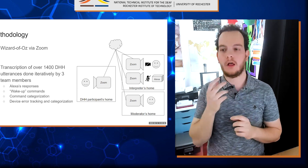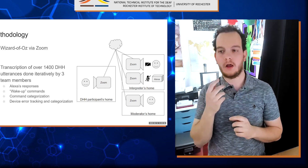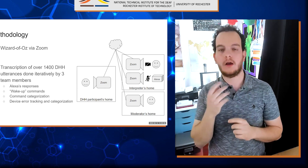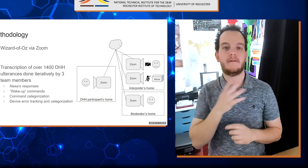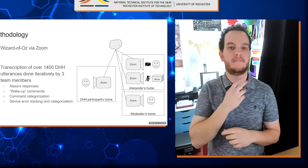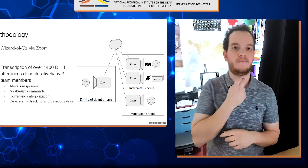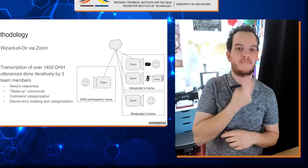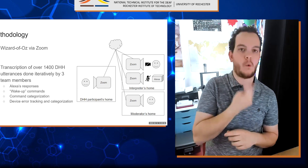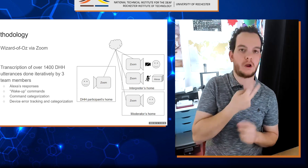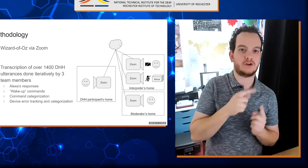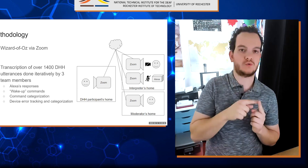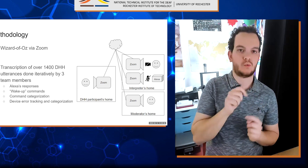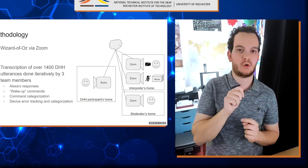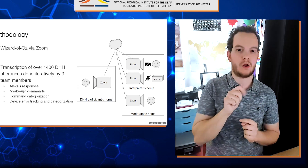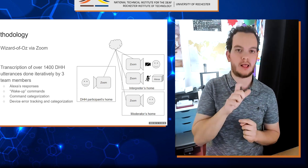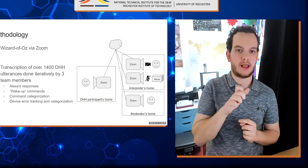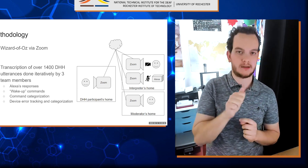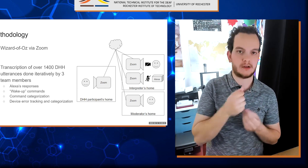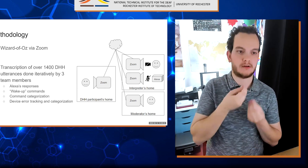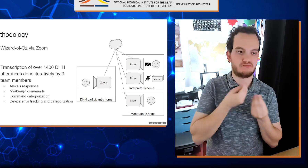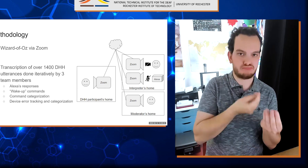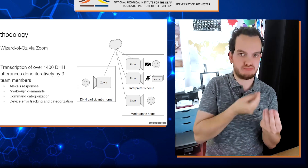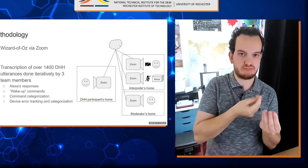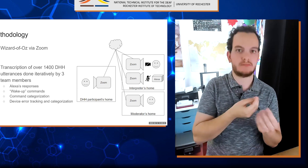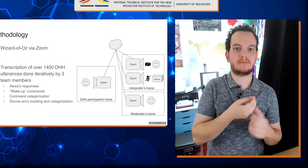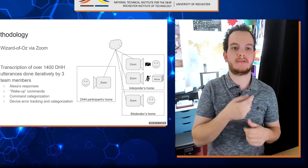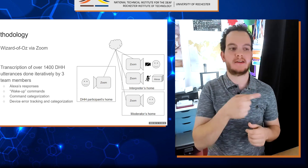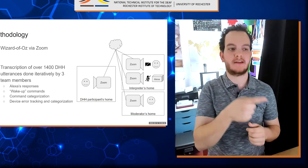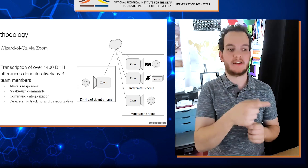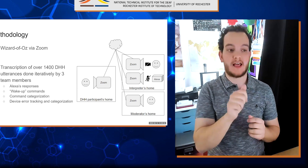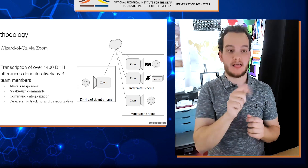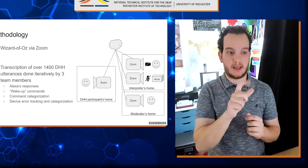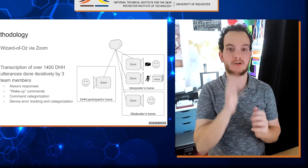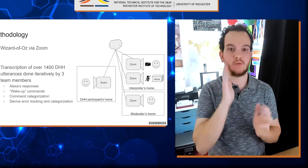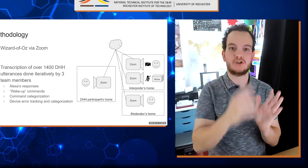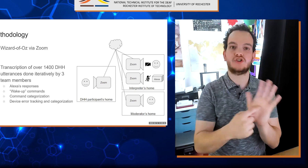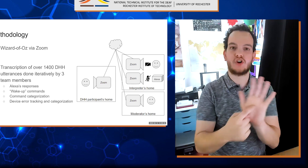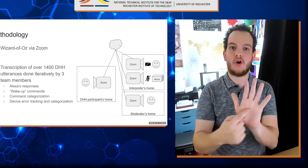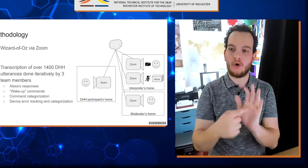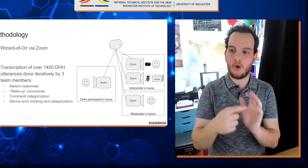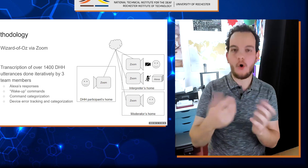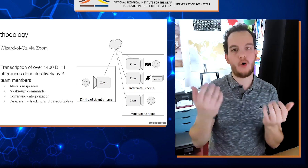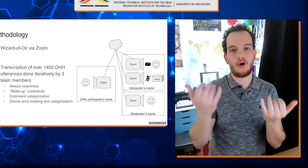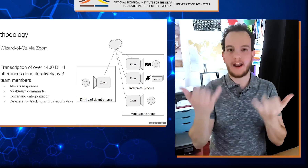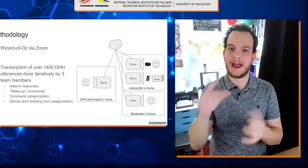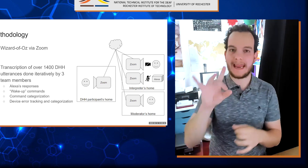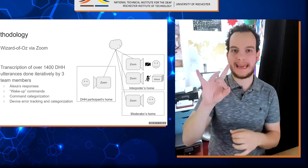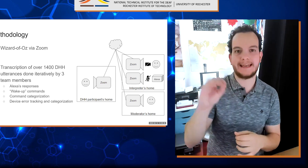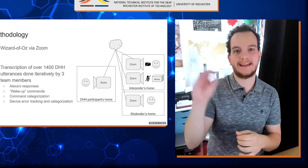So then the interpreter would voice to Alexa the question,